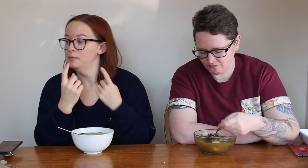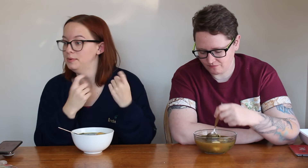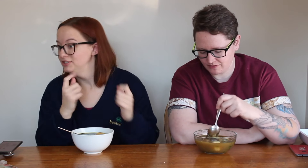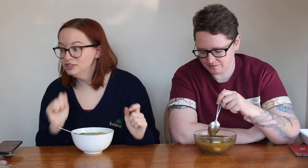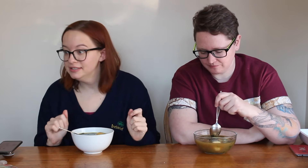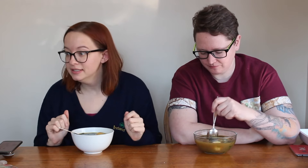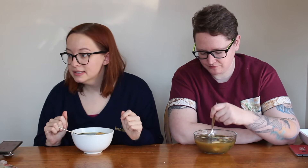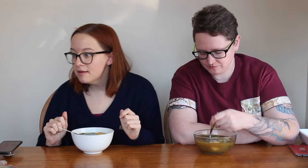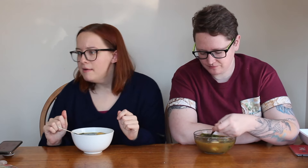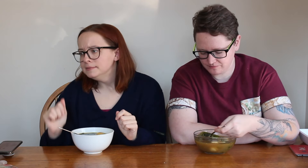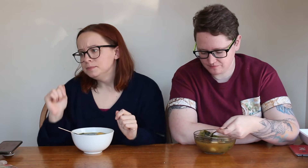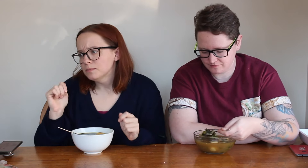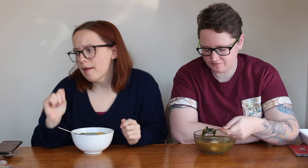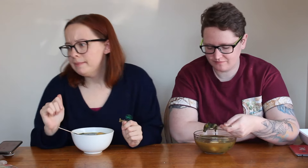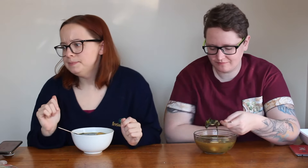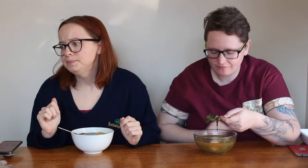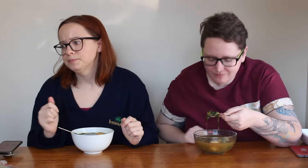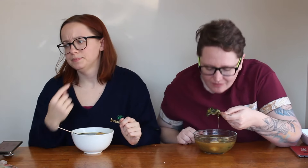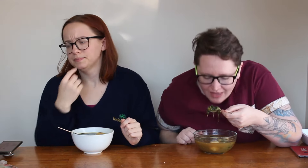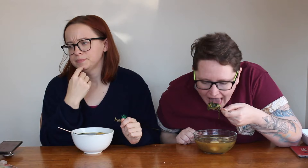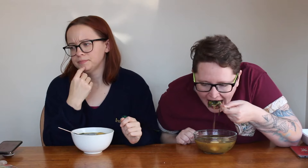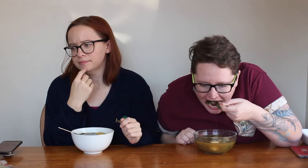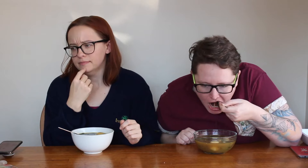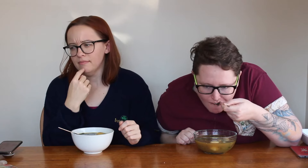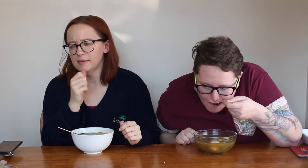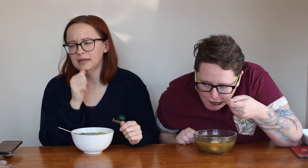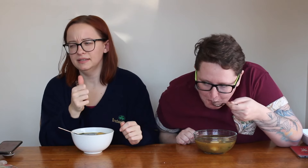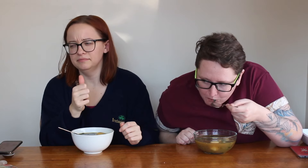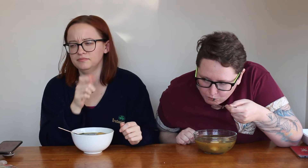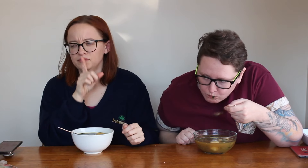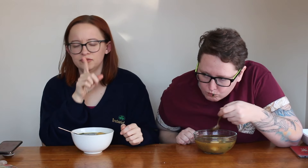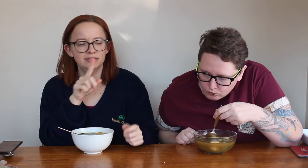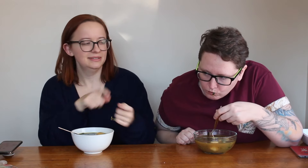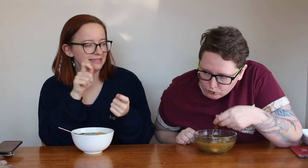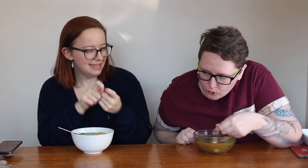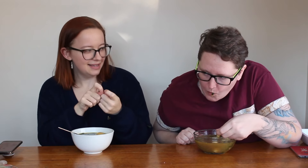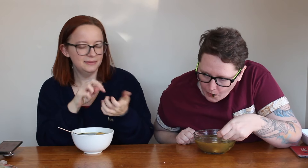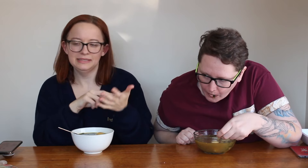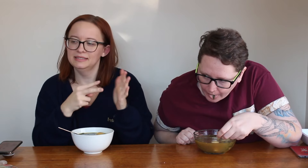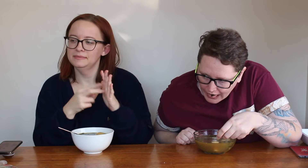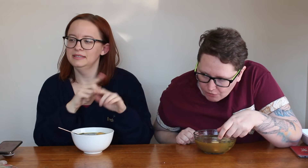Like a one-take vlog. Just because I've been a really lousy vlogger this weekend.